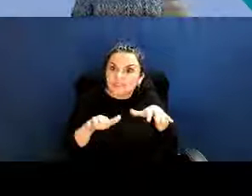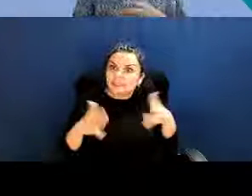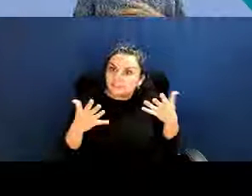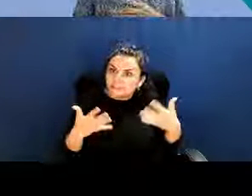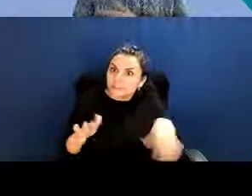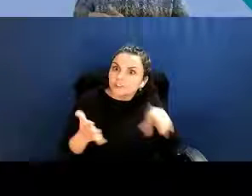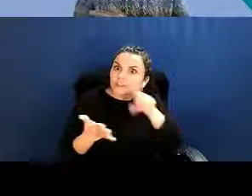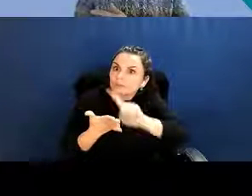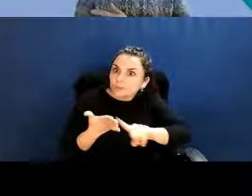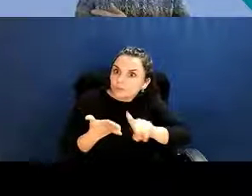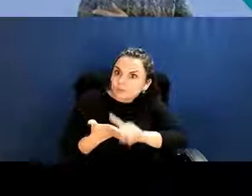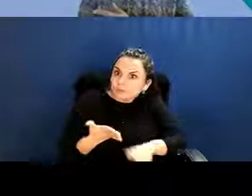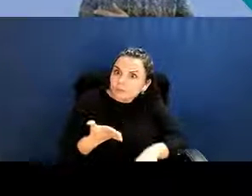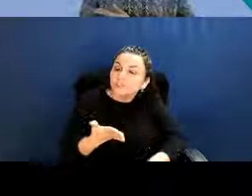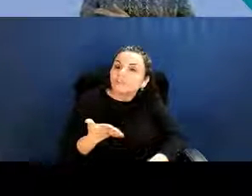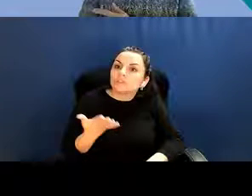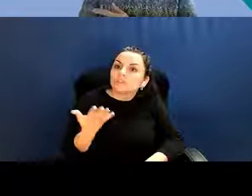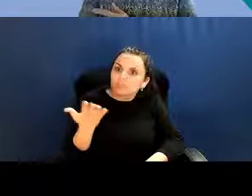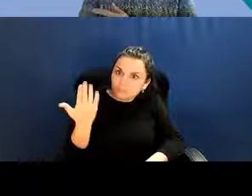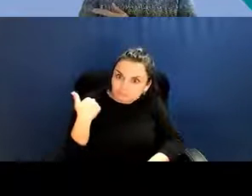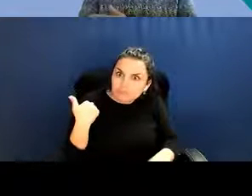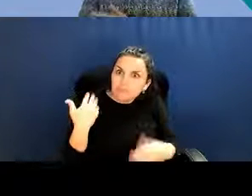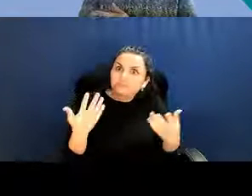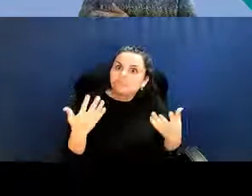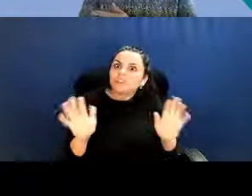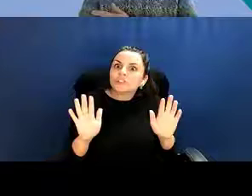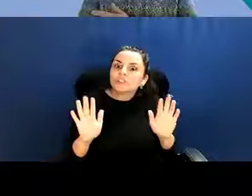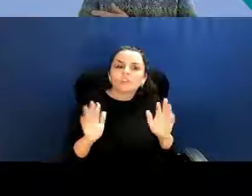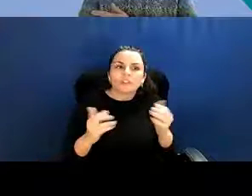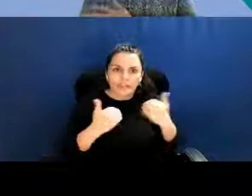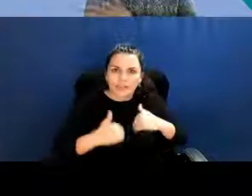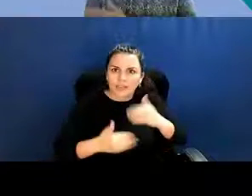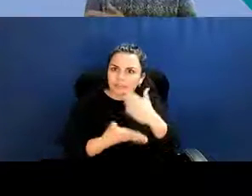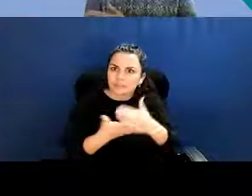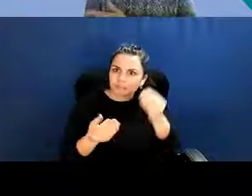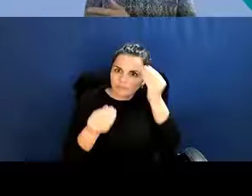and that they have information that they're willing to share